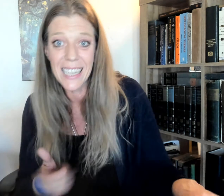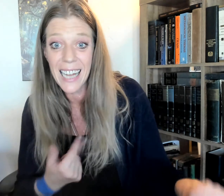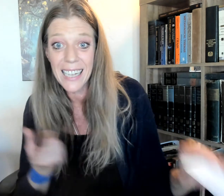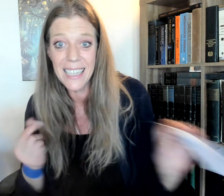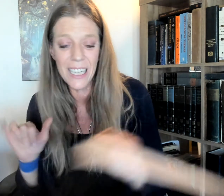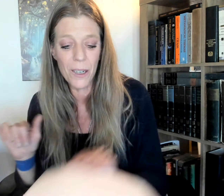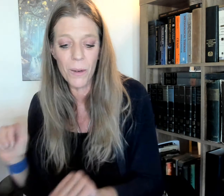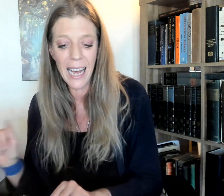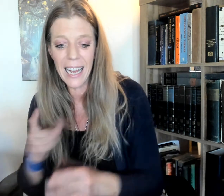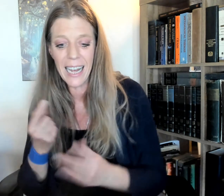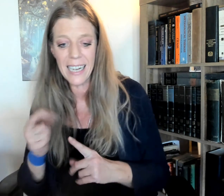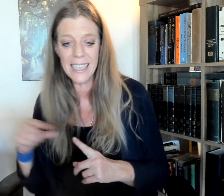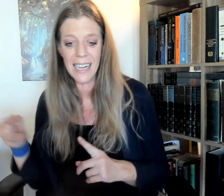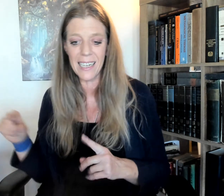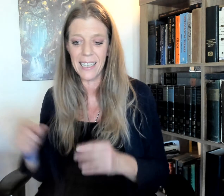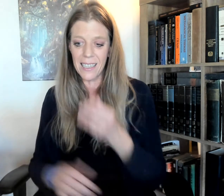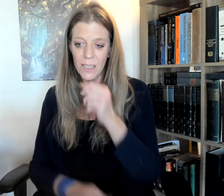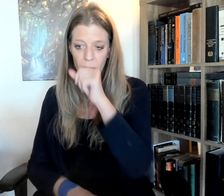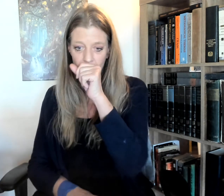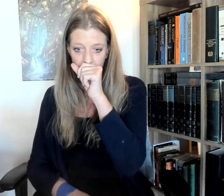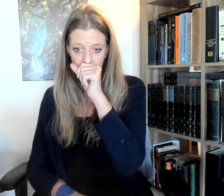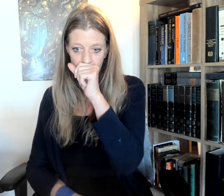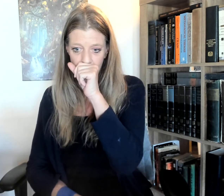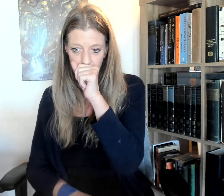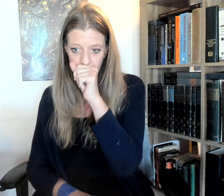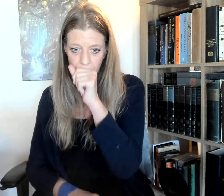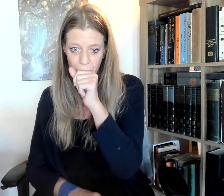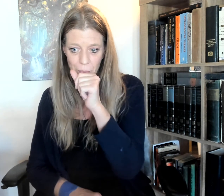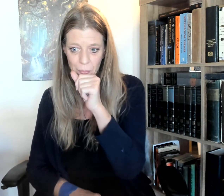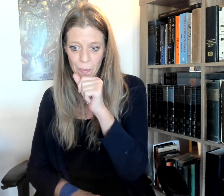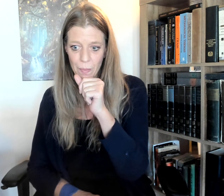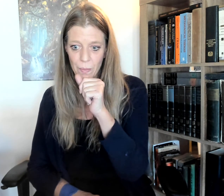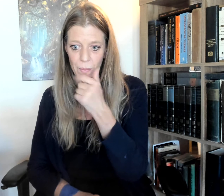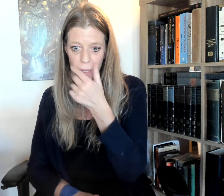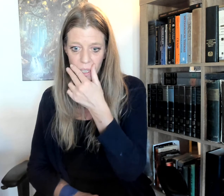Let's do a sentence.